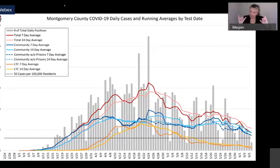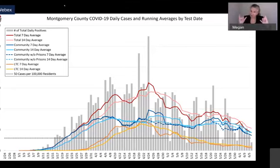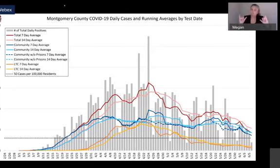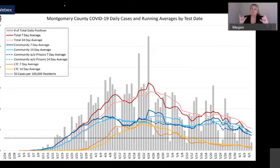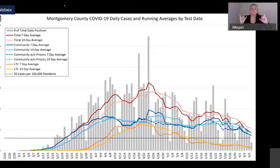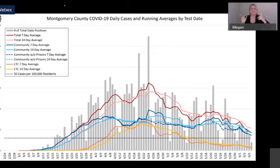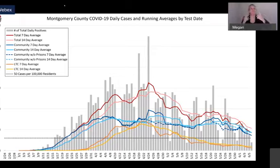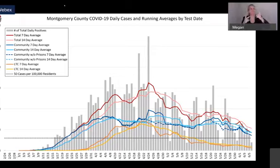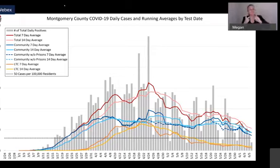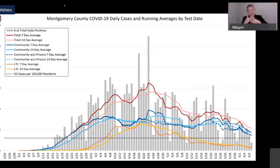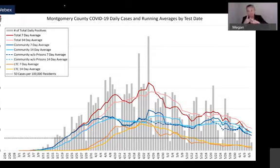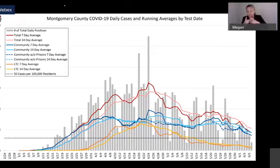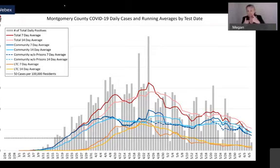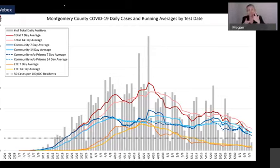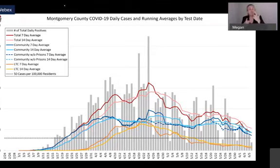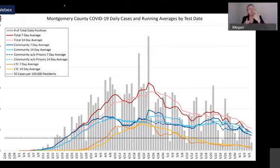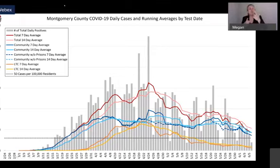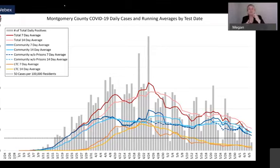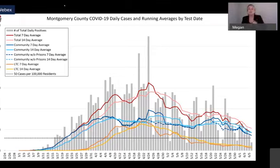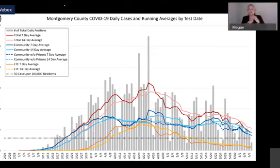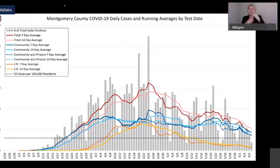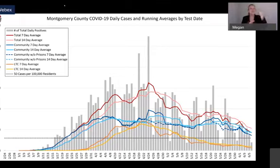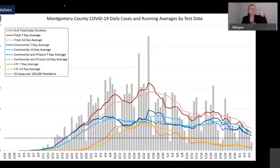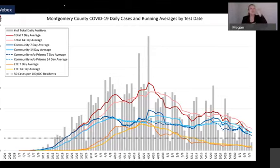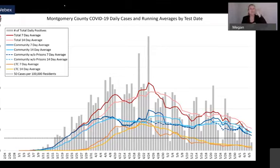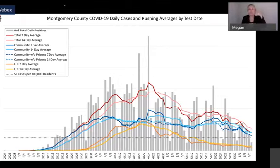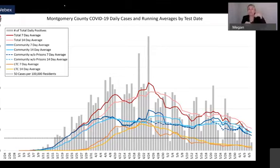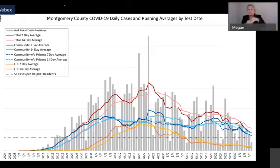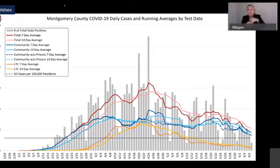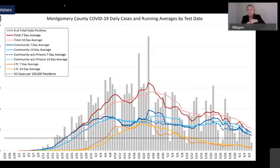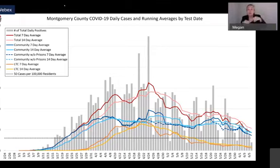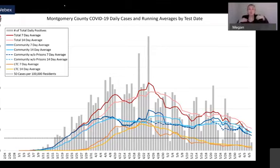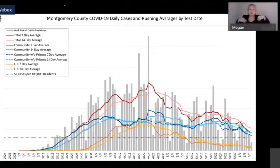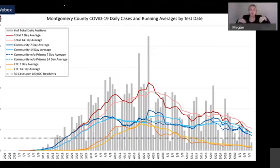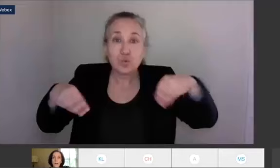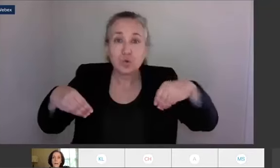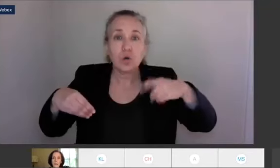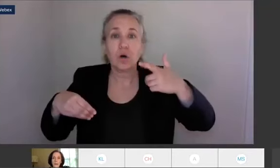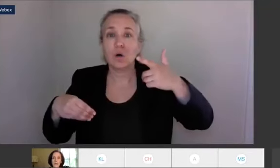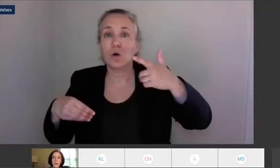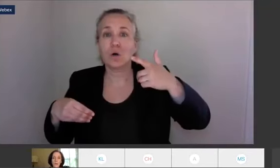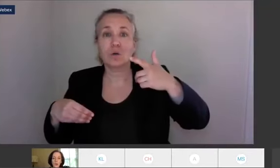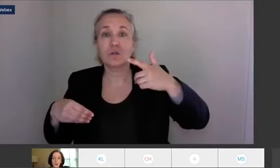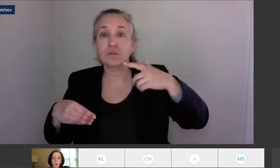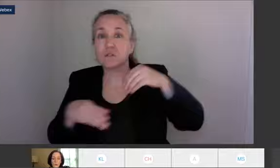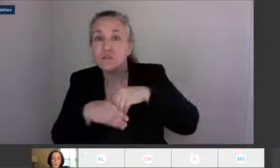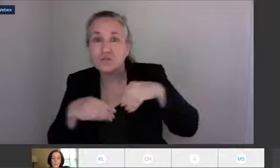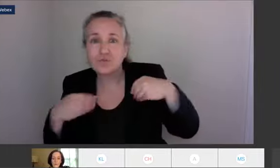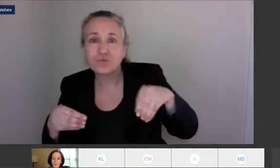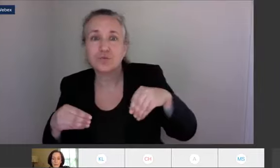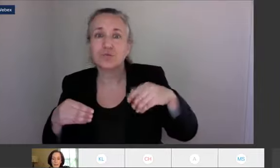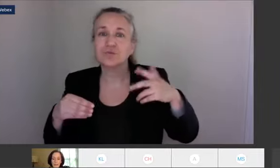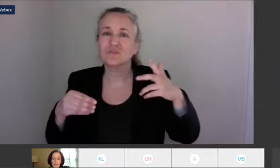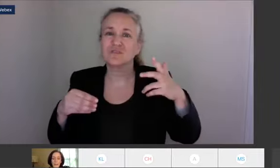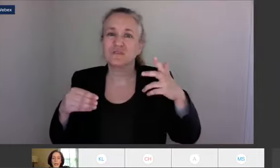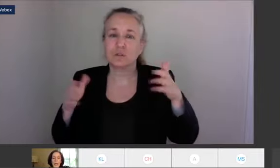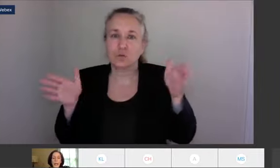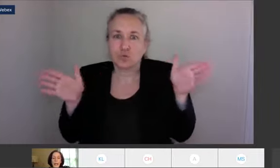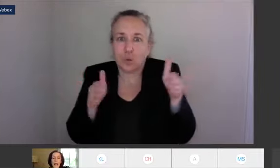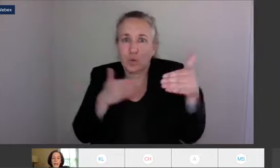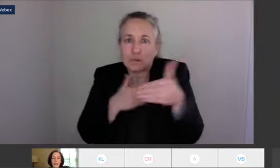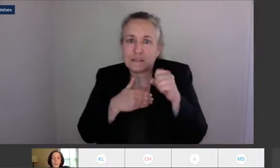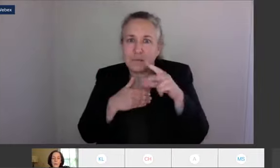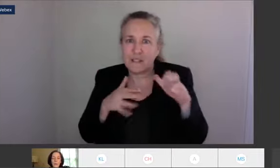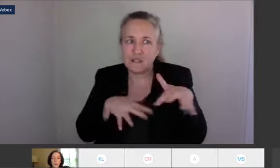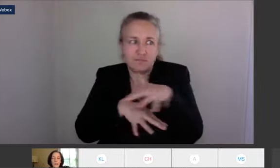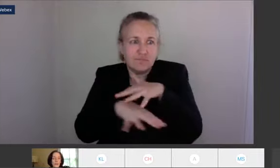particularly when you are inside a store or some other closed space and reminder